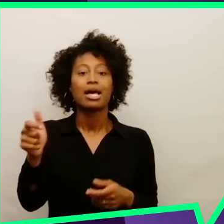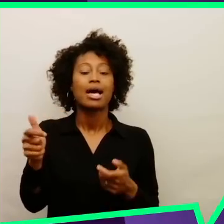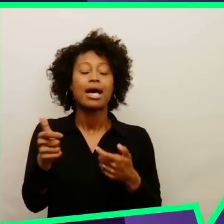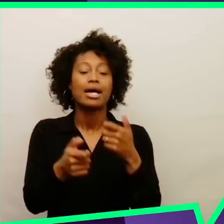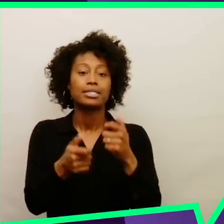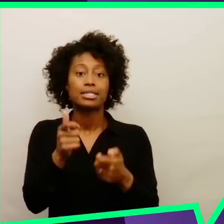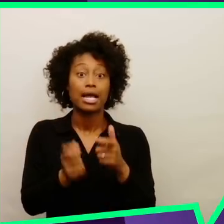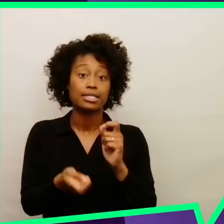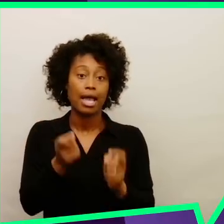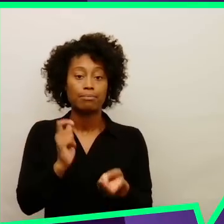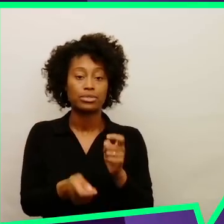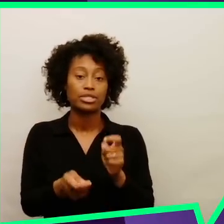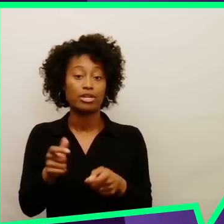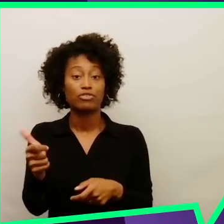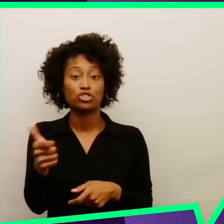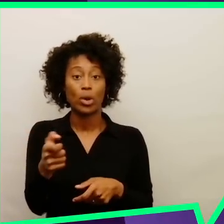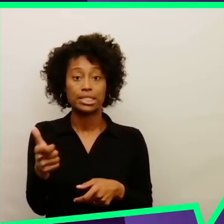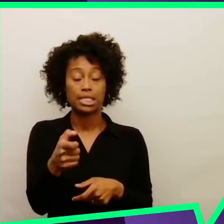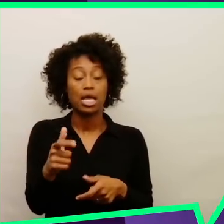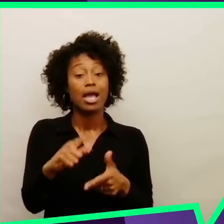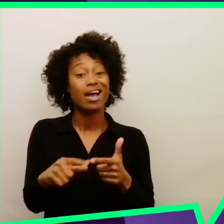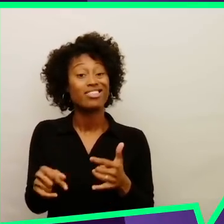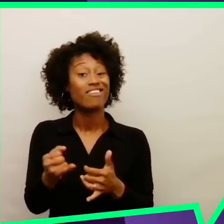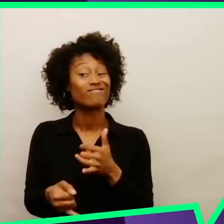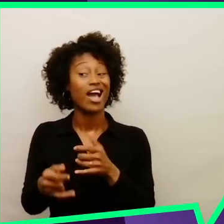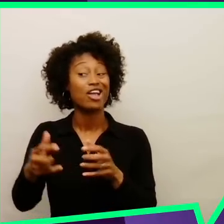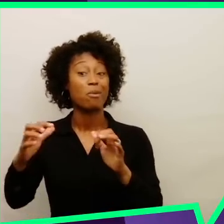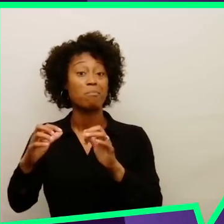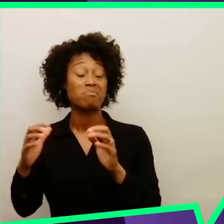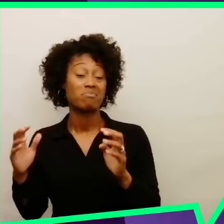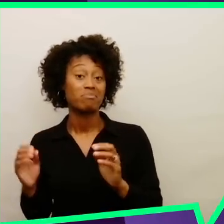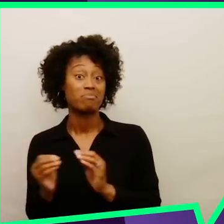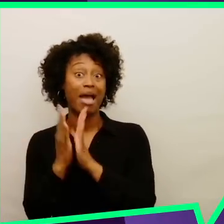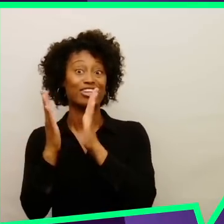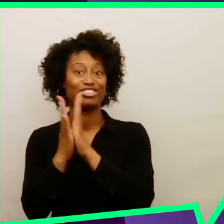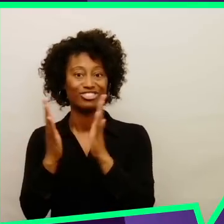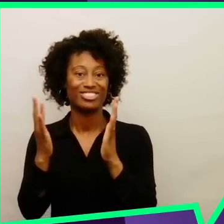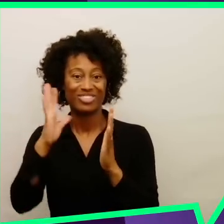plus our final match of the day. You're not going to want to miss this. We'll be right back.